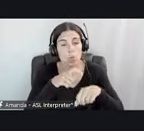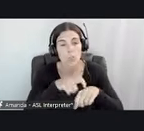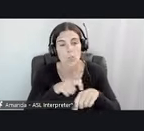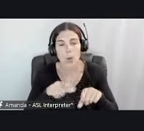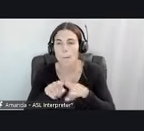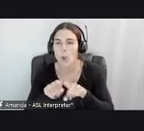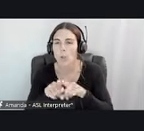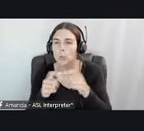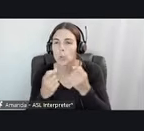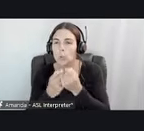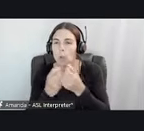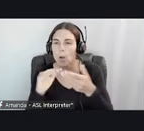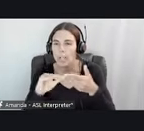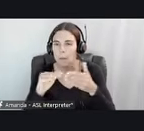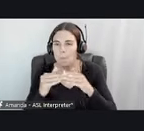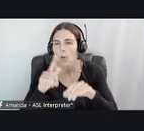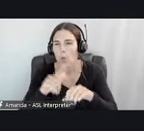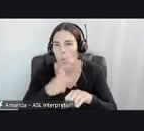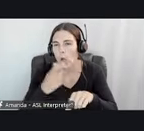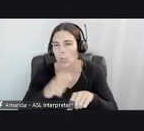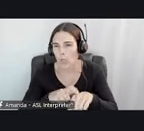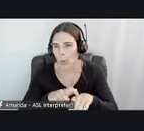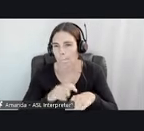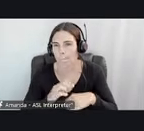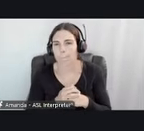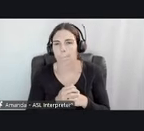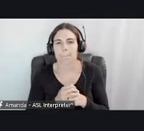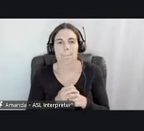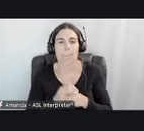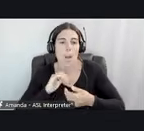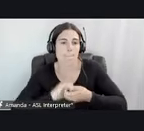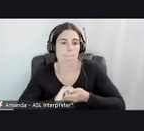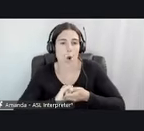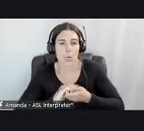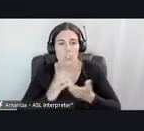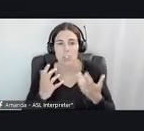communities in the longer term lift. And then partners health uh many of the counties they